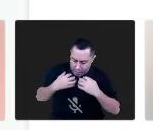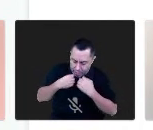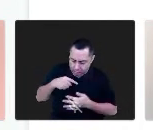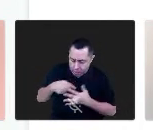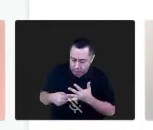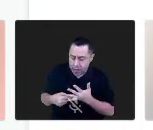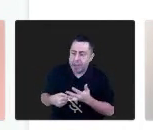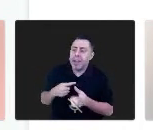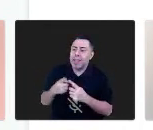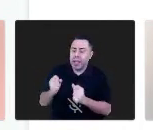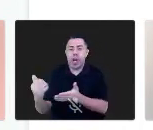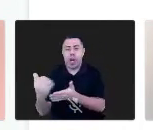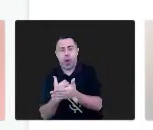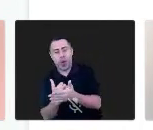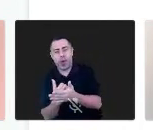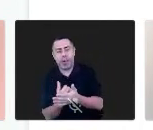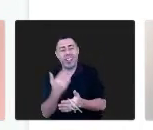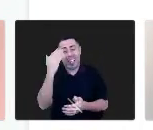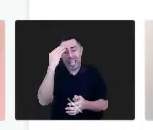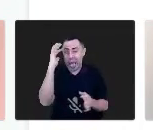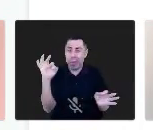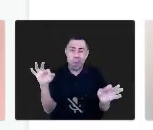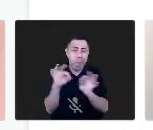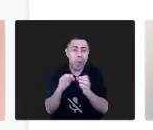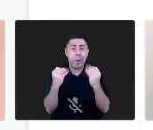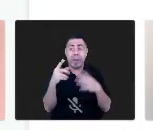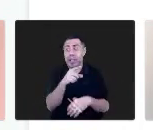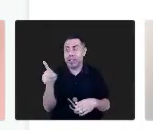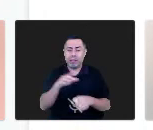know a lot of times you wanna you're stressed and you wanna get that job but make those connections